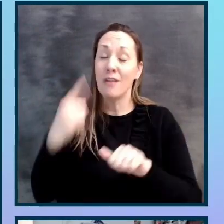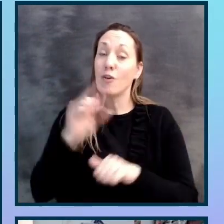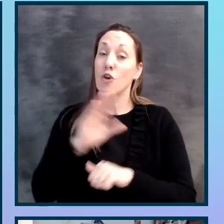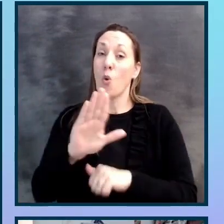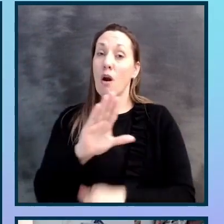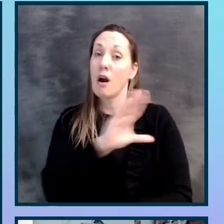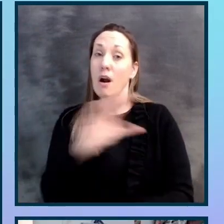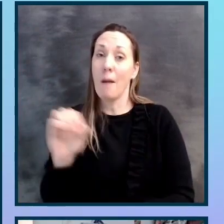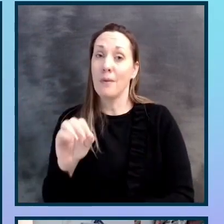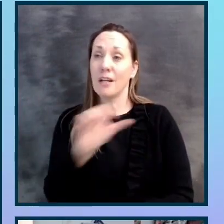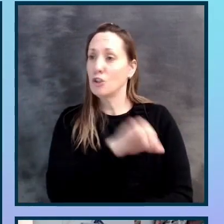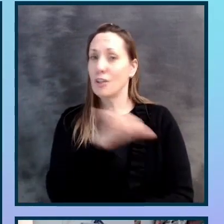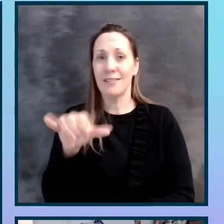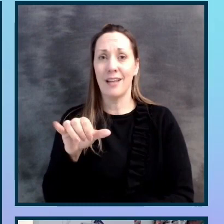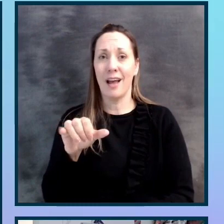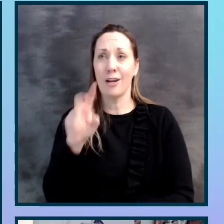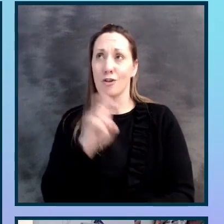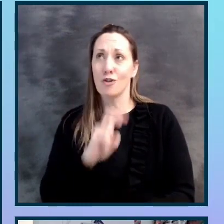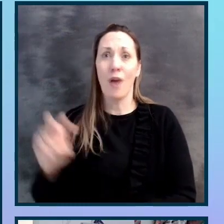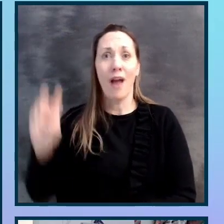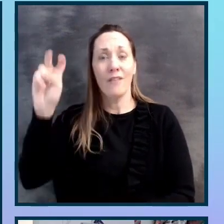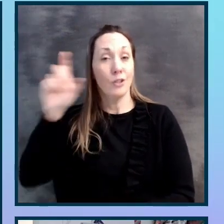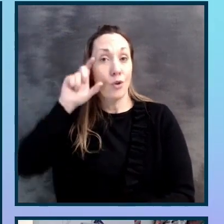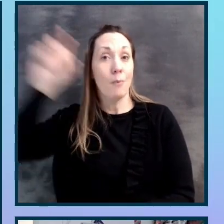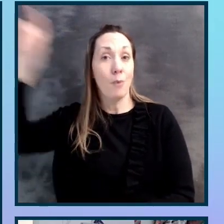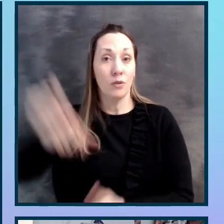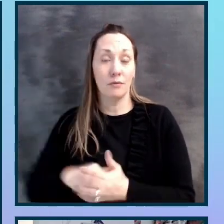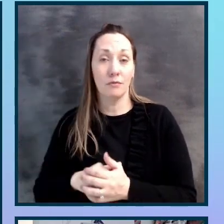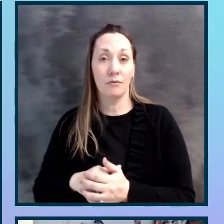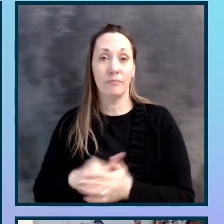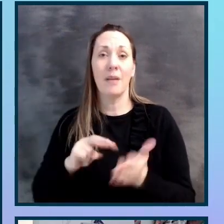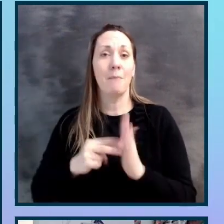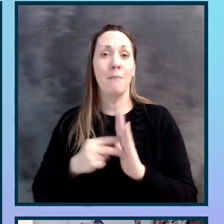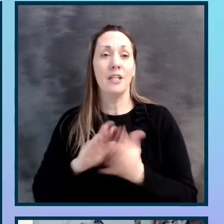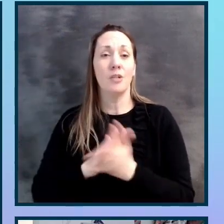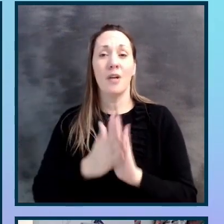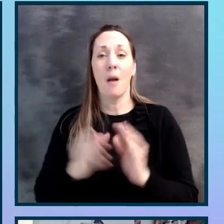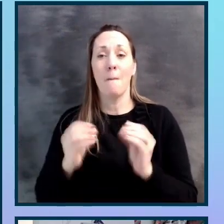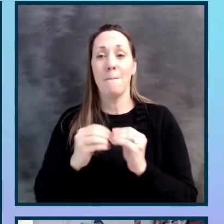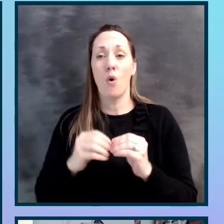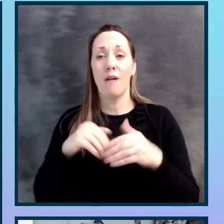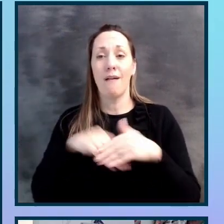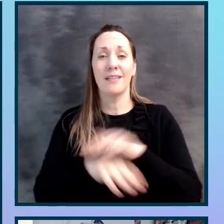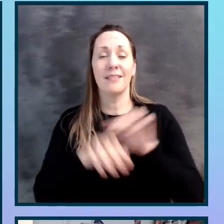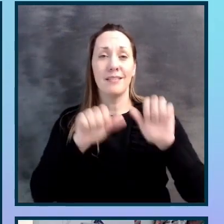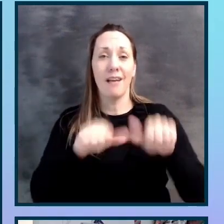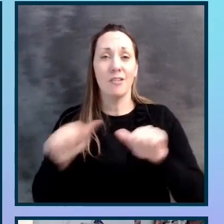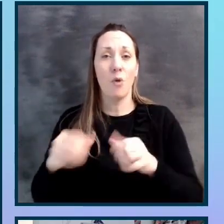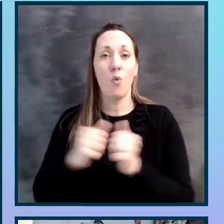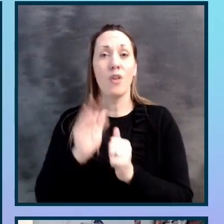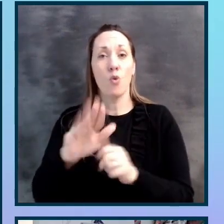as it was about traveling to the moon. In other words, to become more accessible with your products and services,